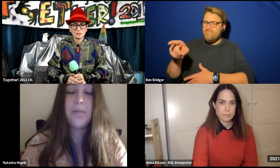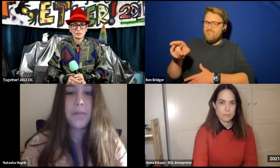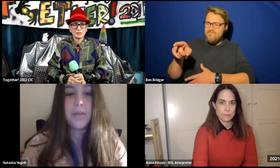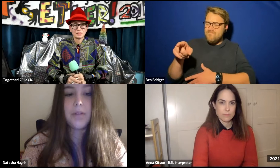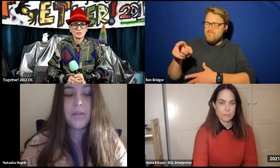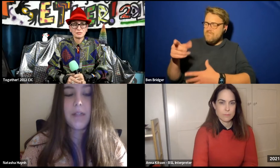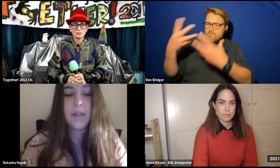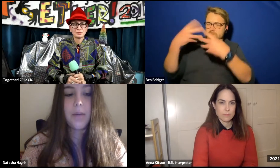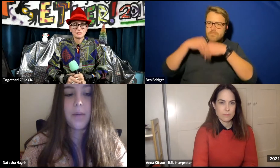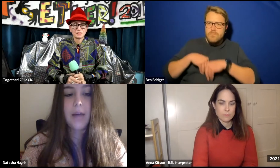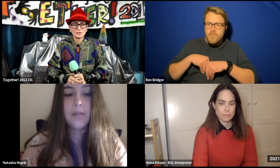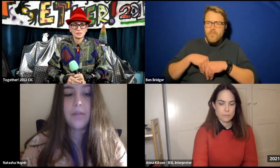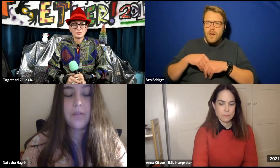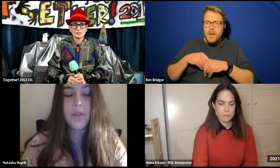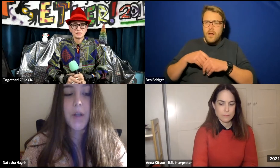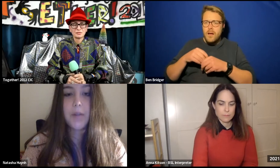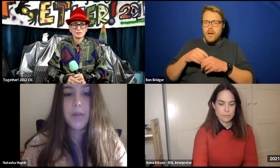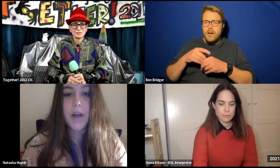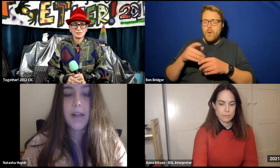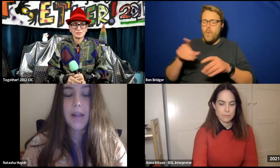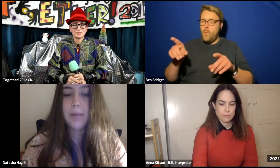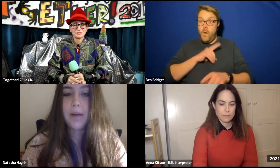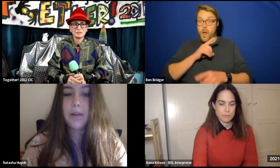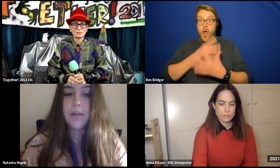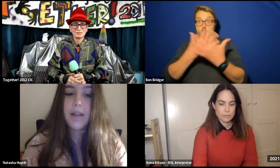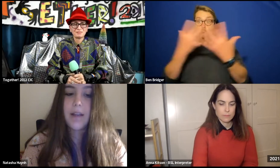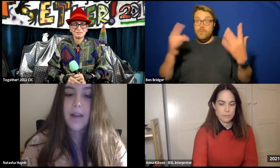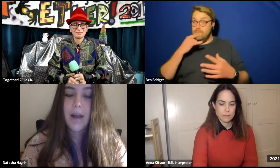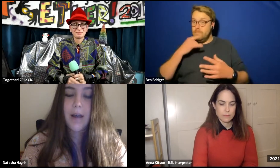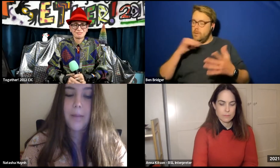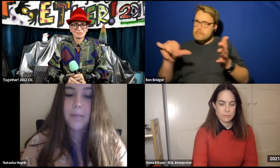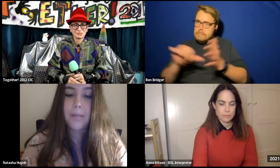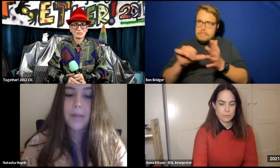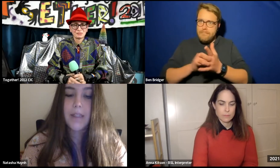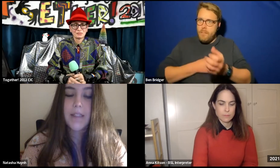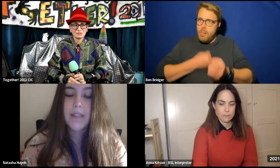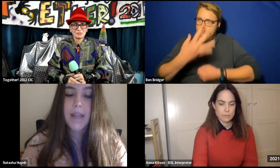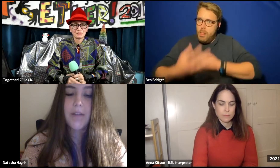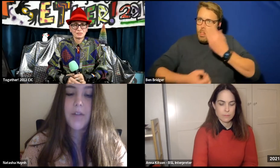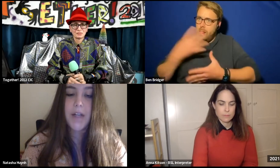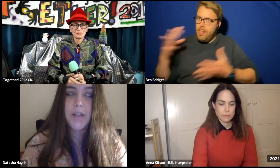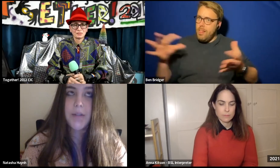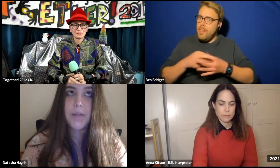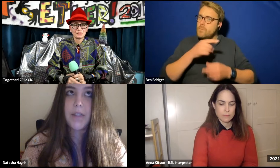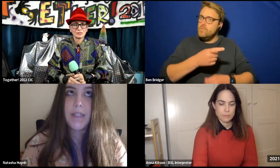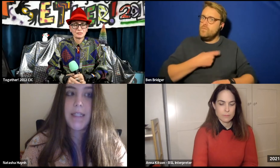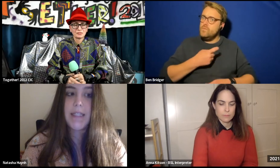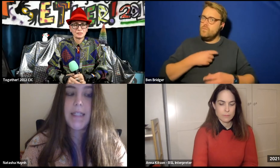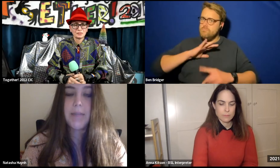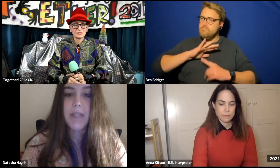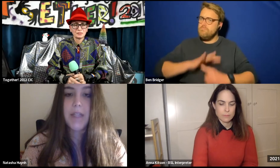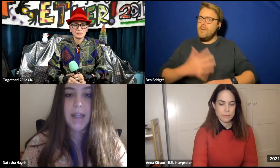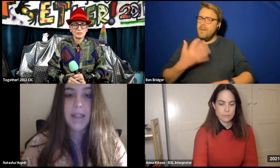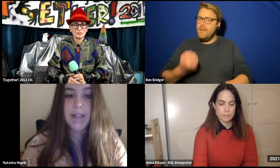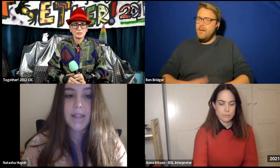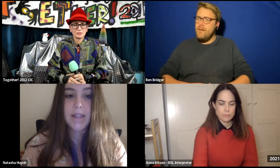you know, have trouble talking about. It's kind of trying to destigmatise